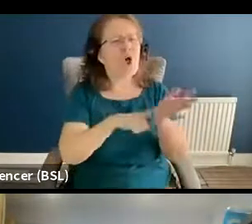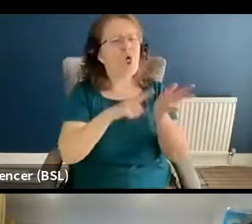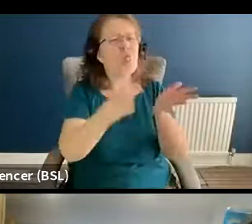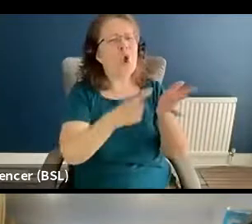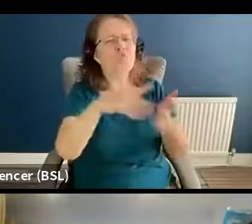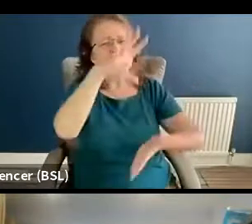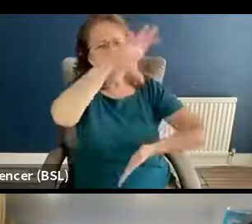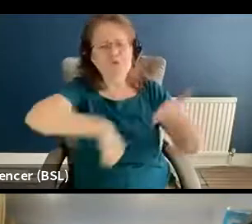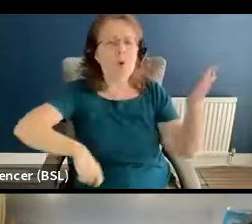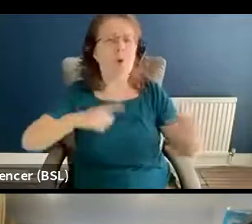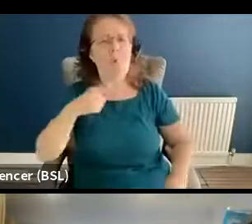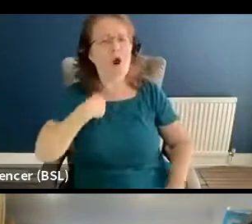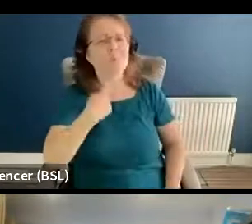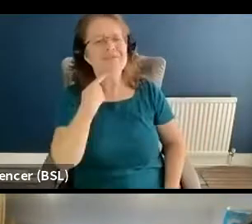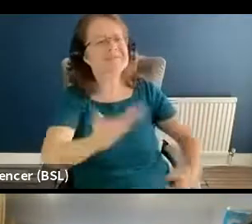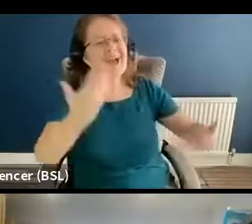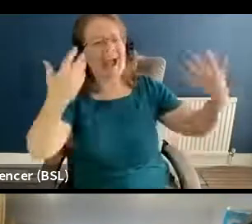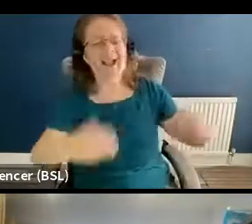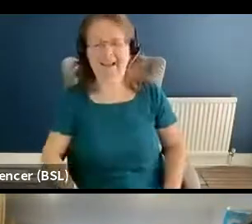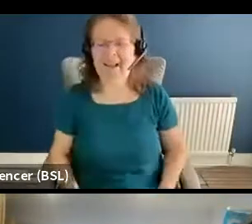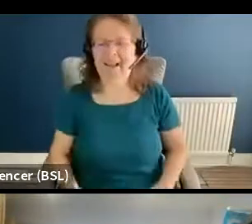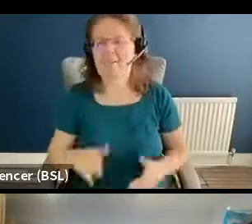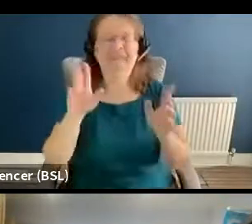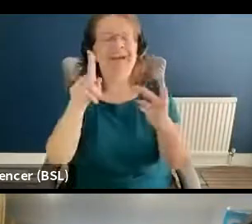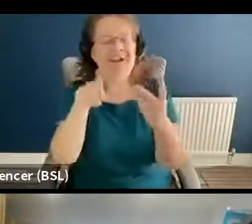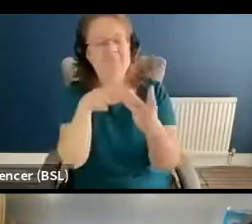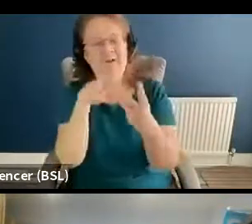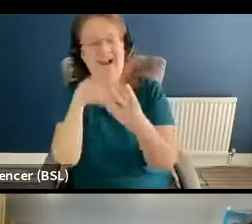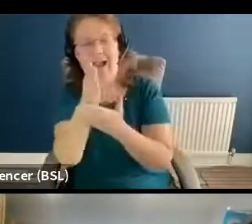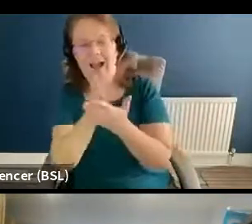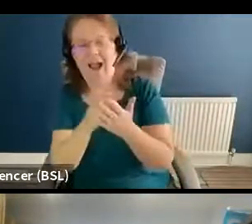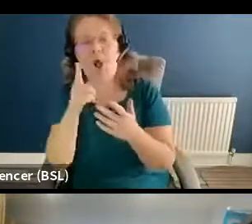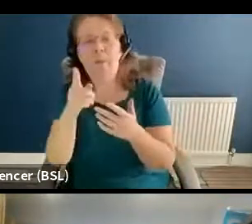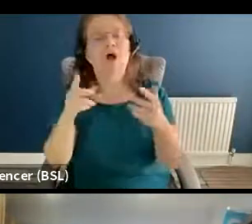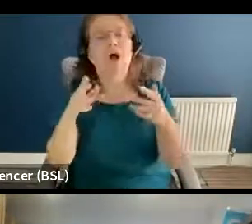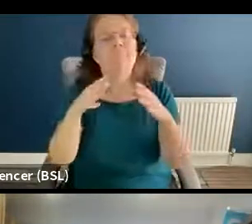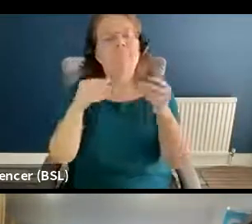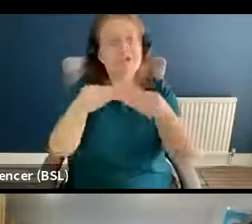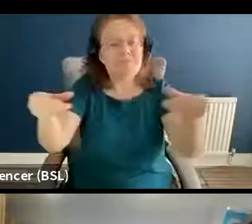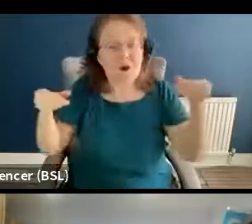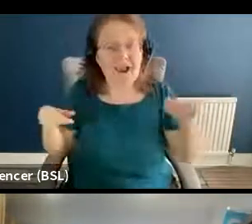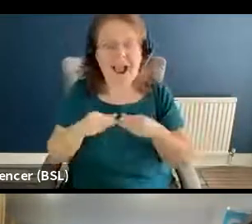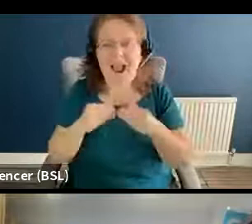thought of two points. The other one is looking at frameworks. Any libraries, anything you're